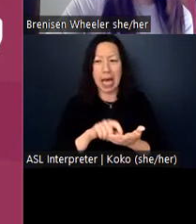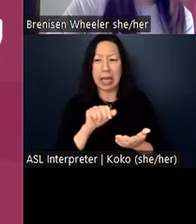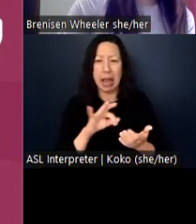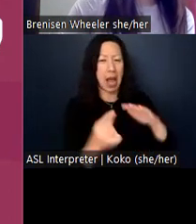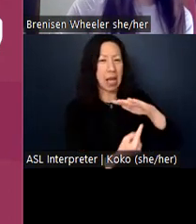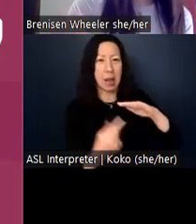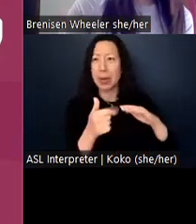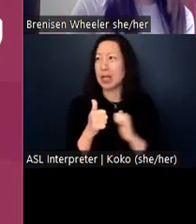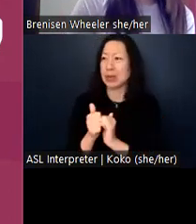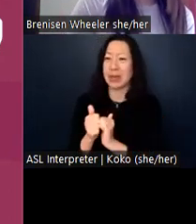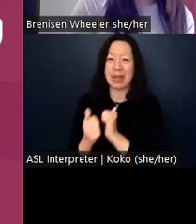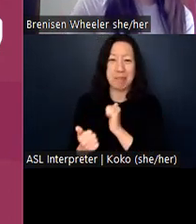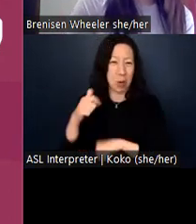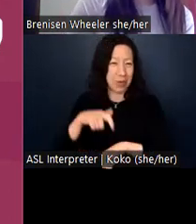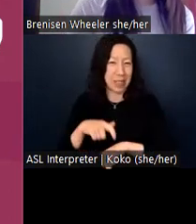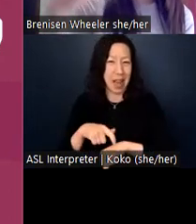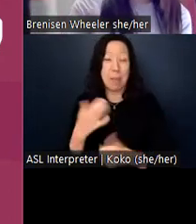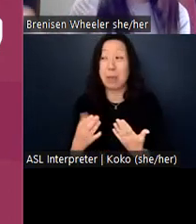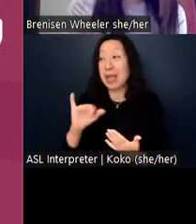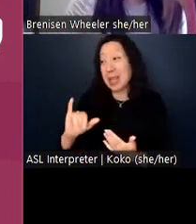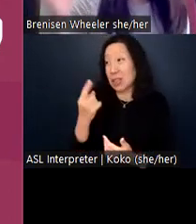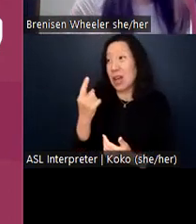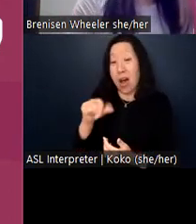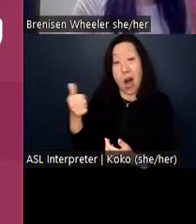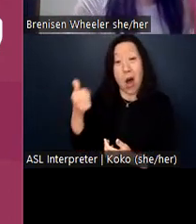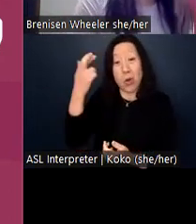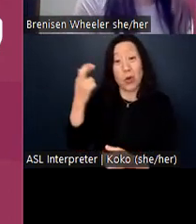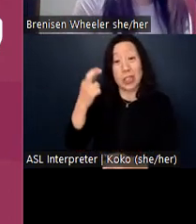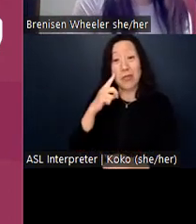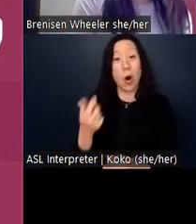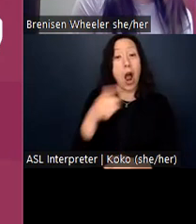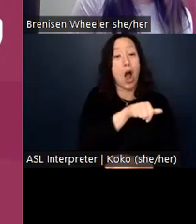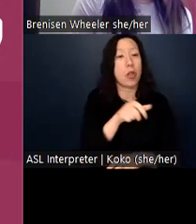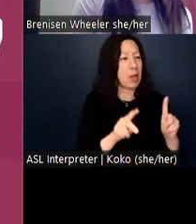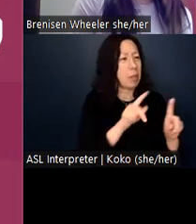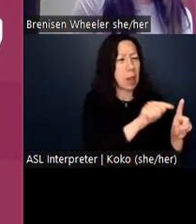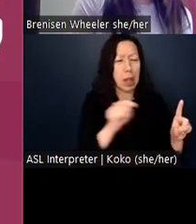Why, that might be hard for someone else to pick up on a warning sign that someone that